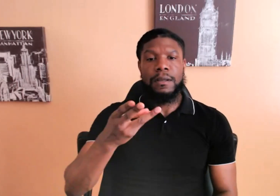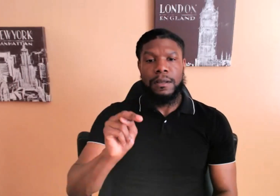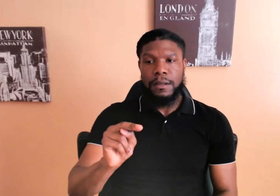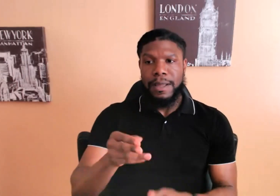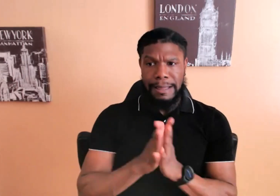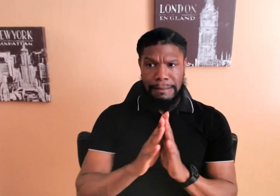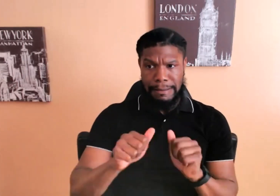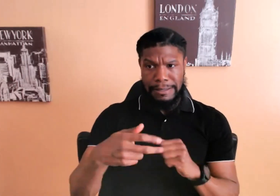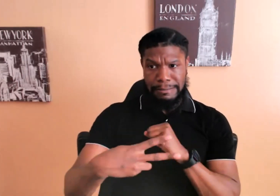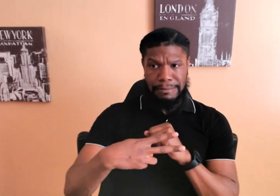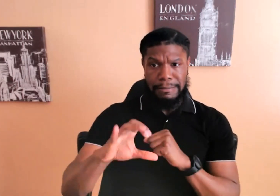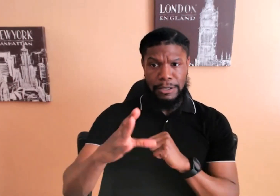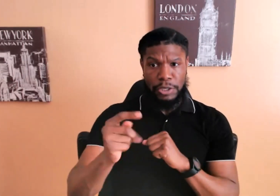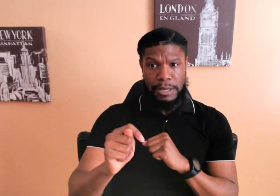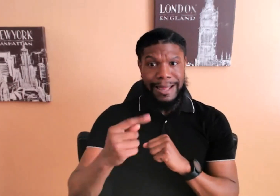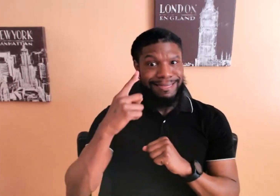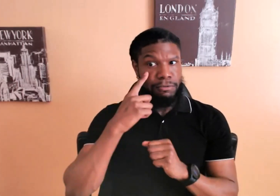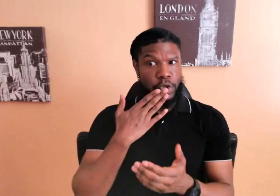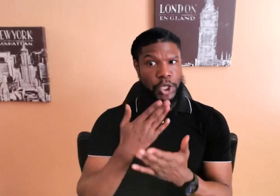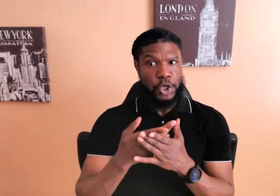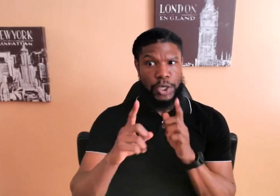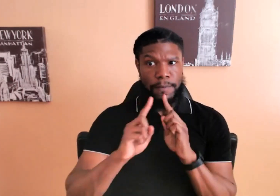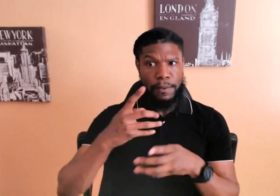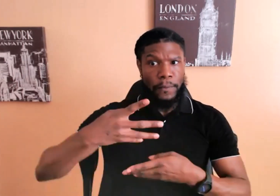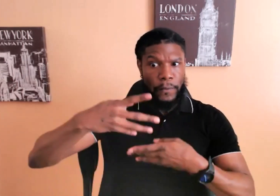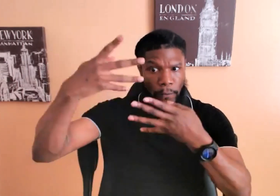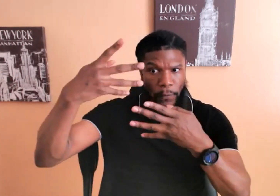I think there were a lot of good conversations happening in that. I'll go ahead and make sure